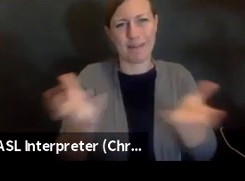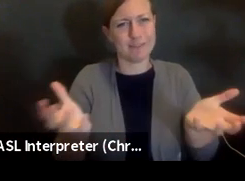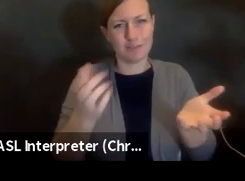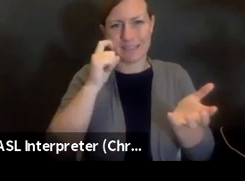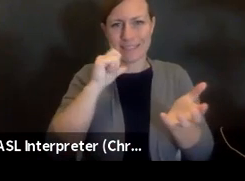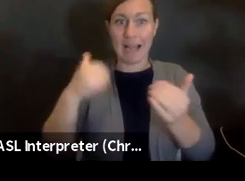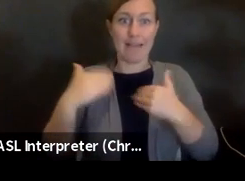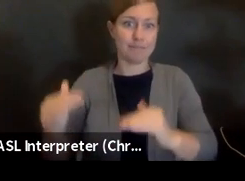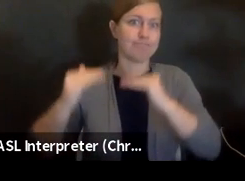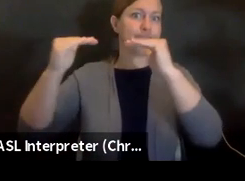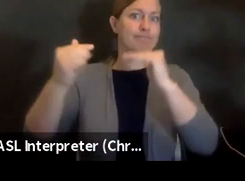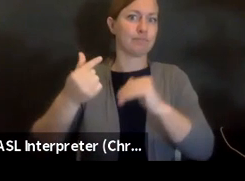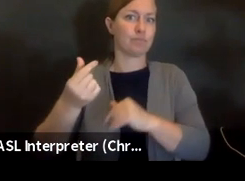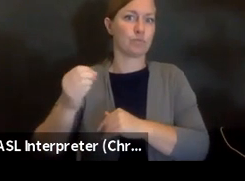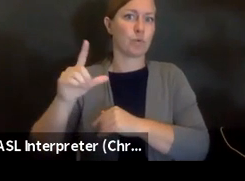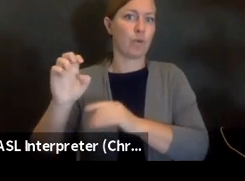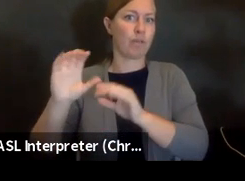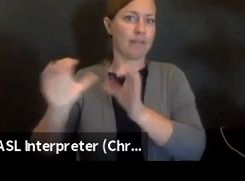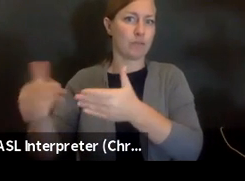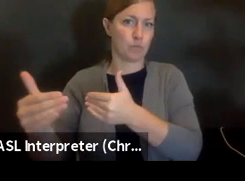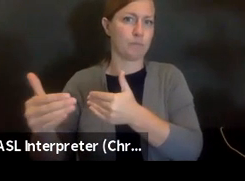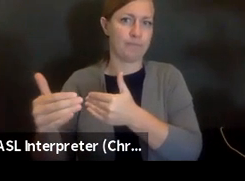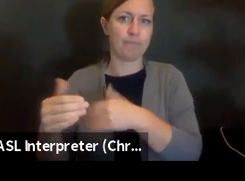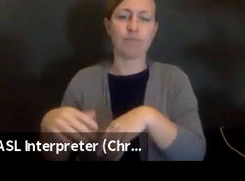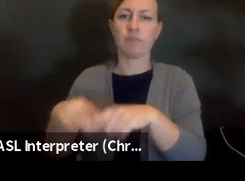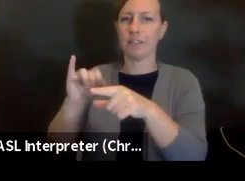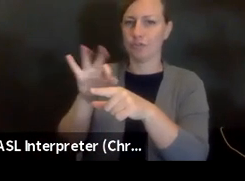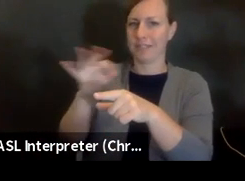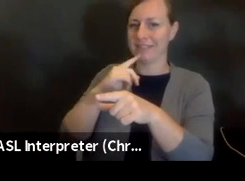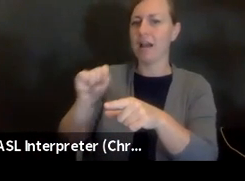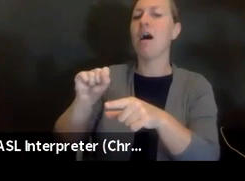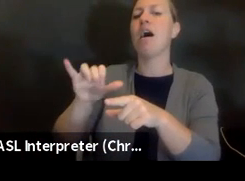Jeff Crawford: So this is more of a preview of what originality report would look like and